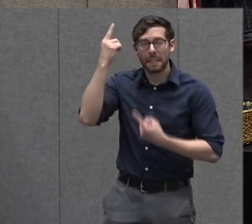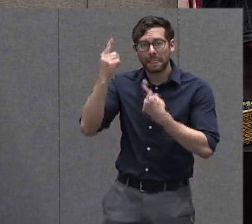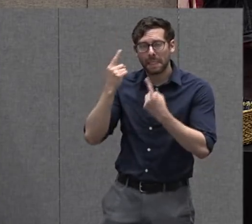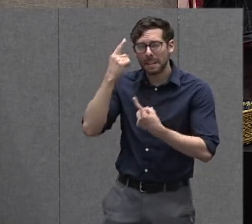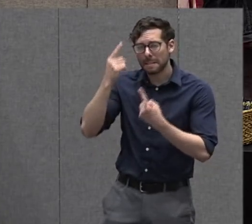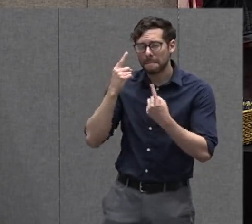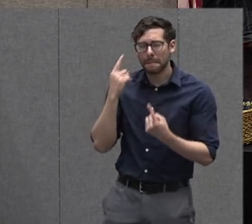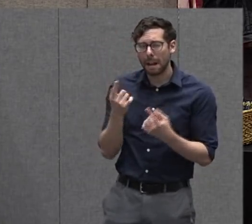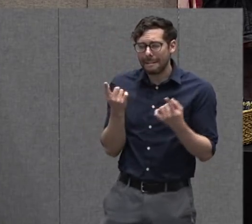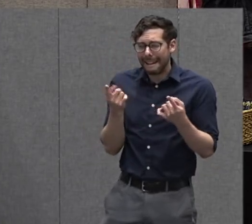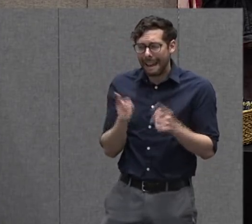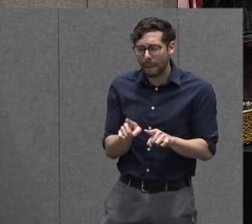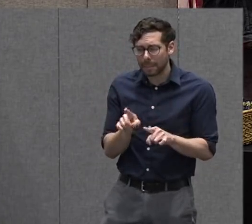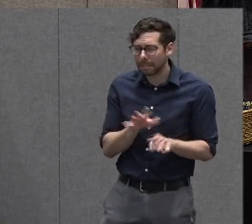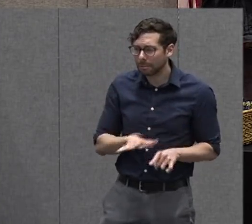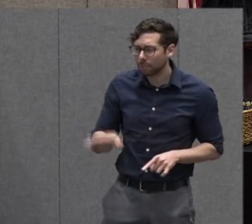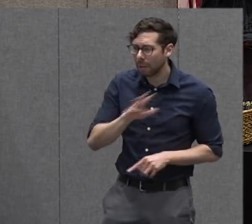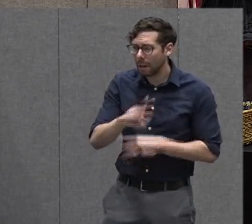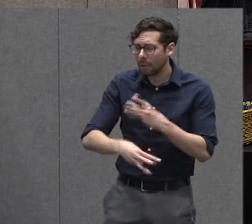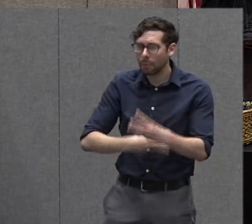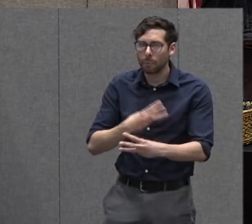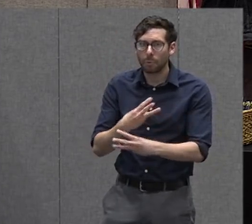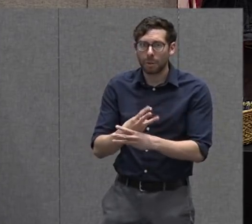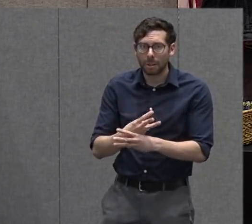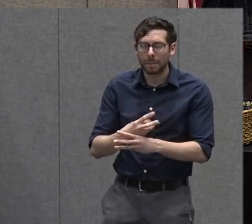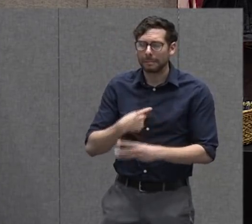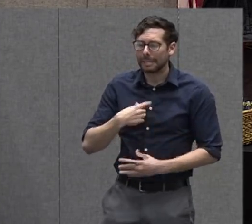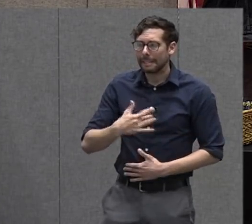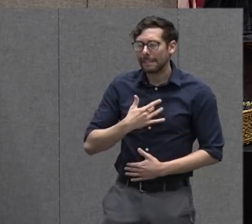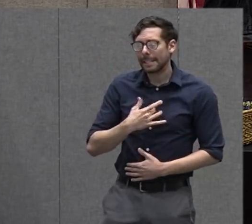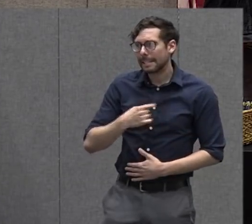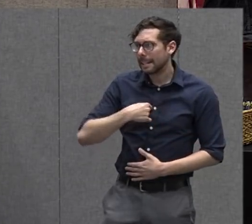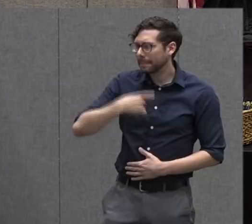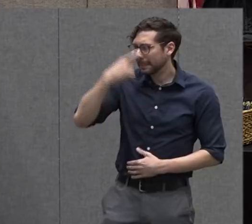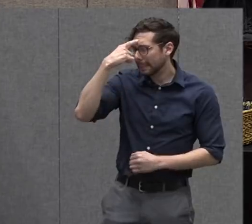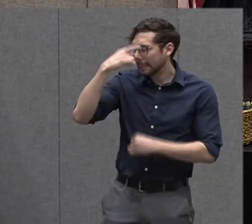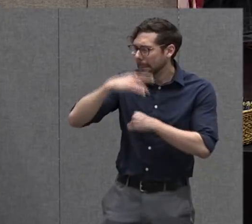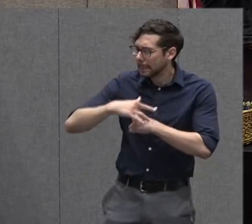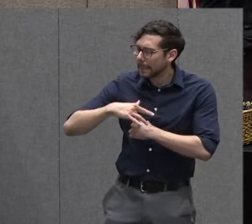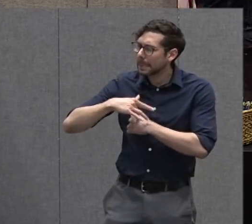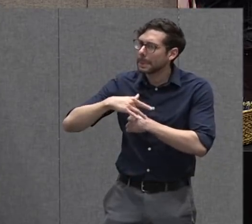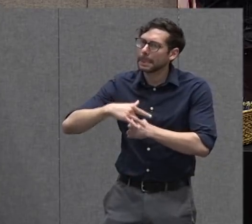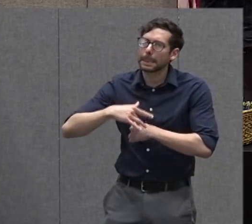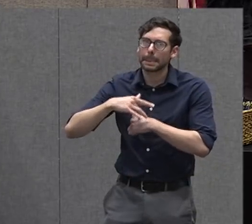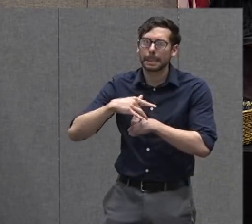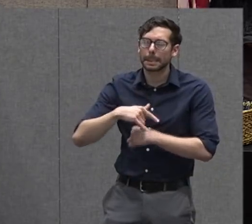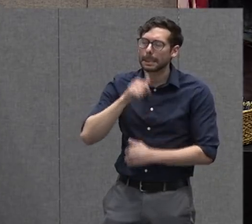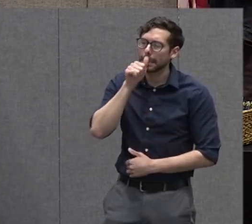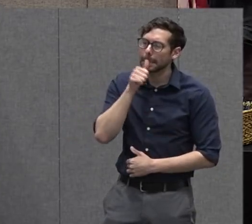[Miss Martindale] weighing heavy on me. [Mr. R] You know what, I know what you're thinking. [Miss Martindale] Okay.